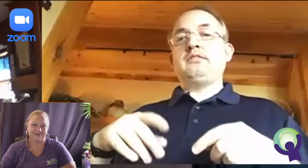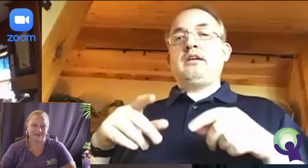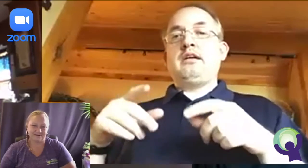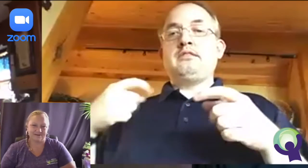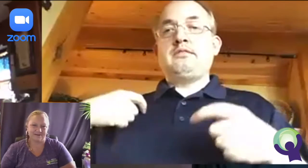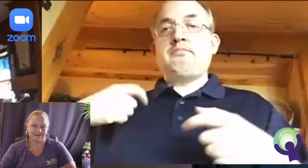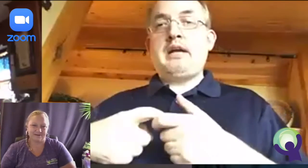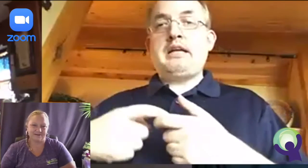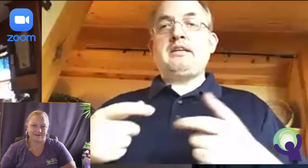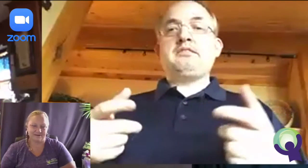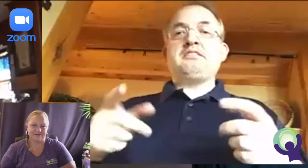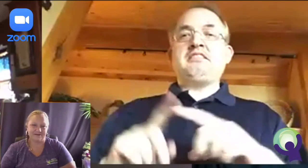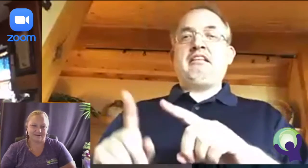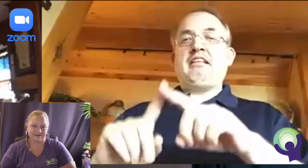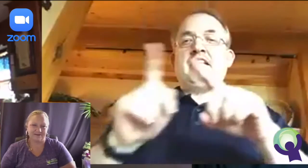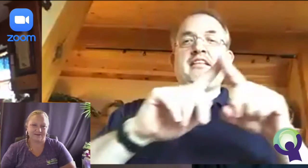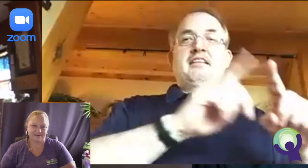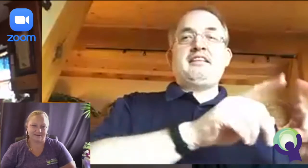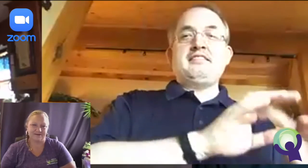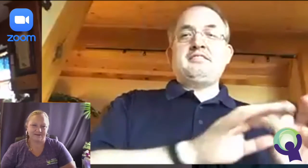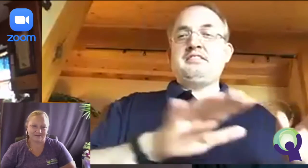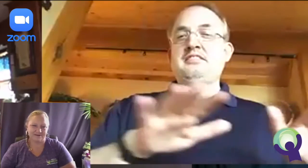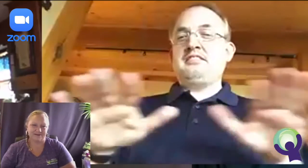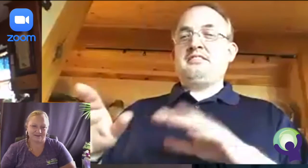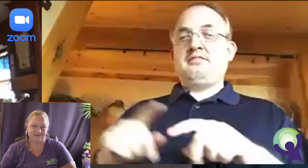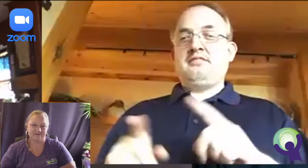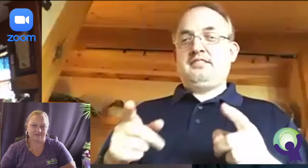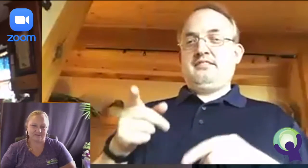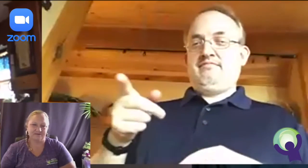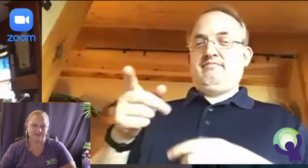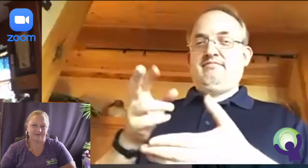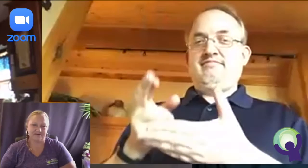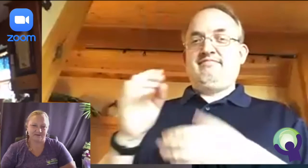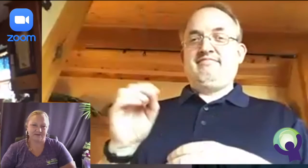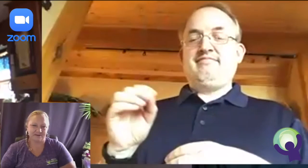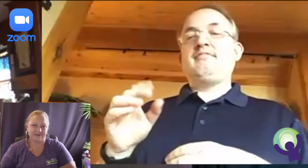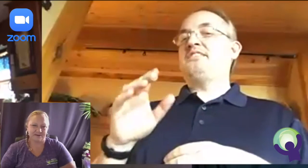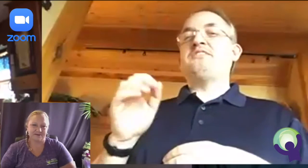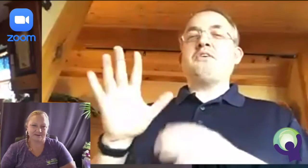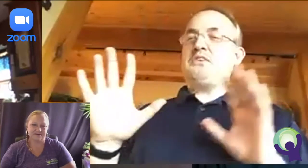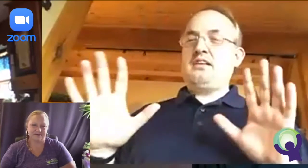some philosophy, some history, some political some...I mean Spanish and so